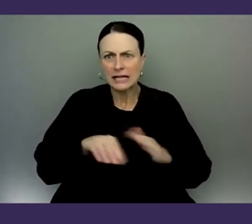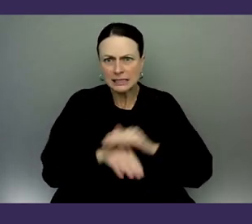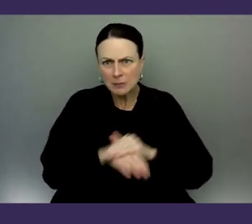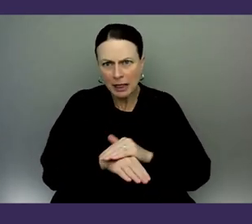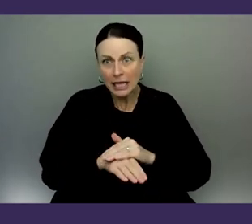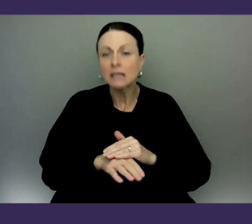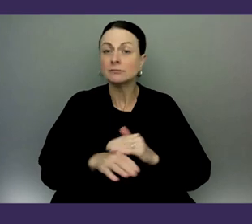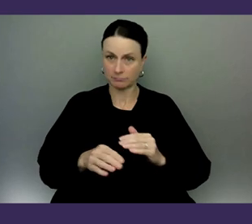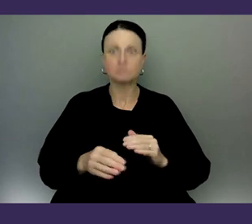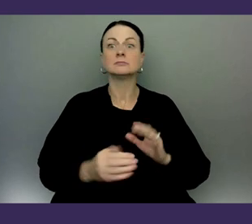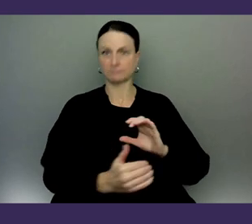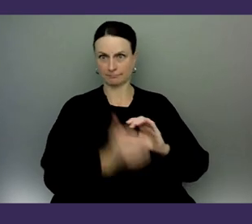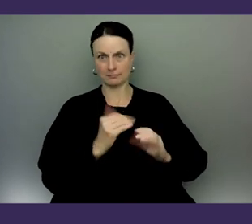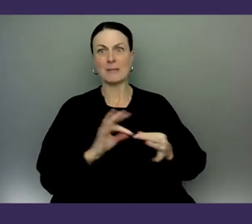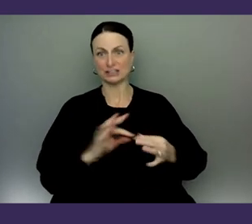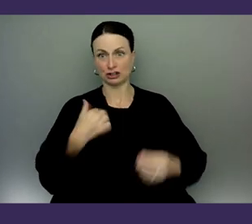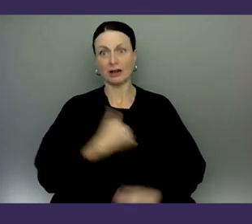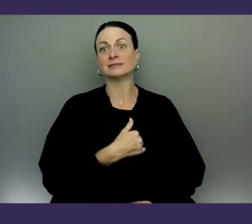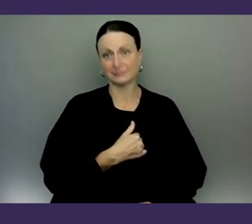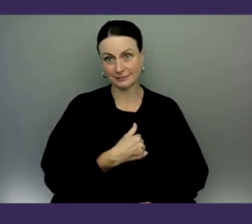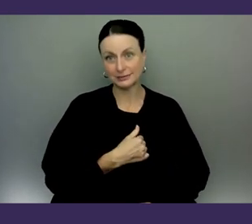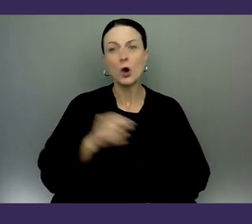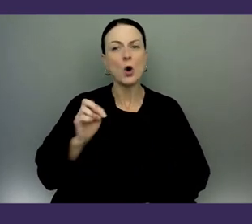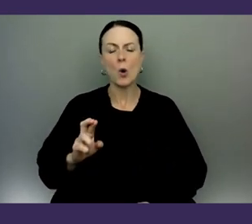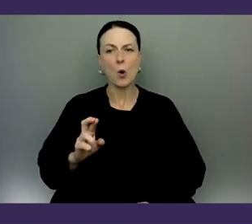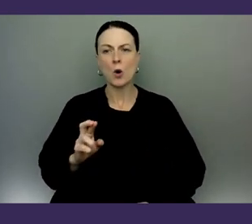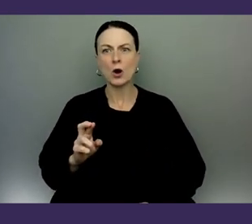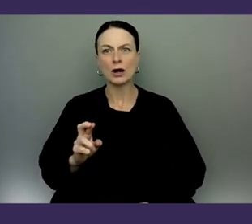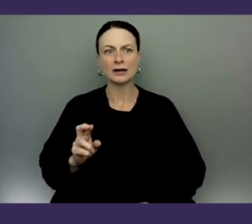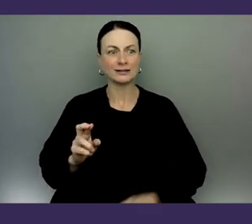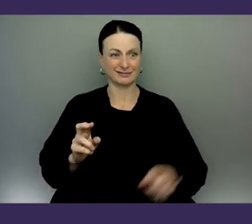please send us a message or send us a message at the email